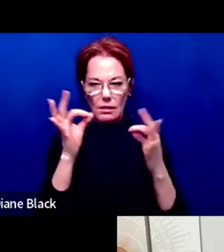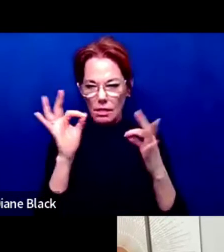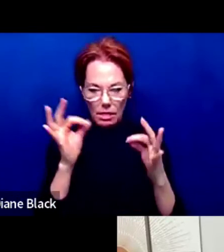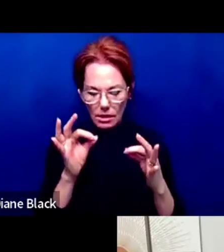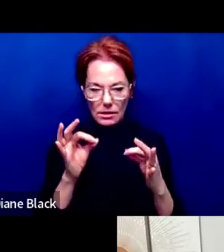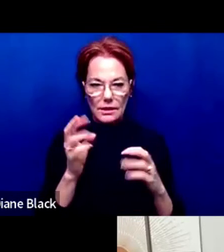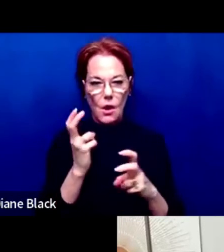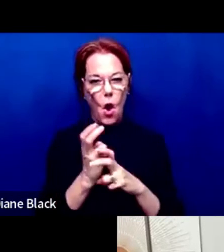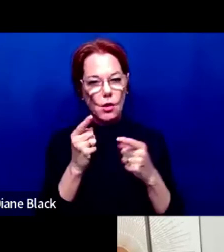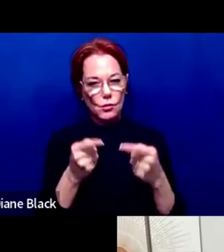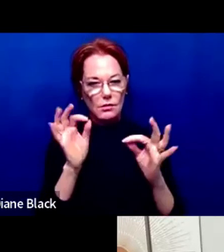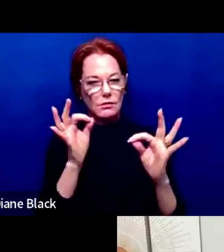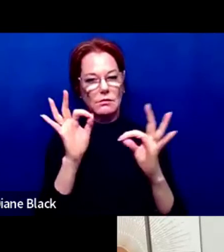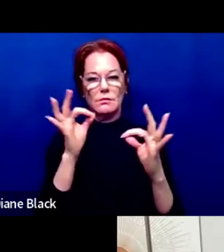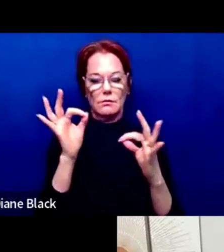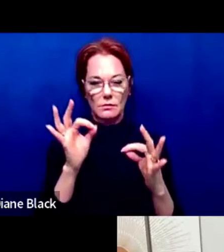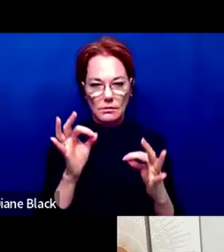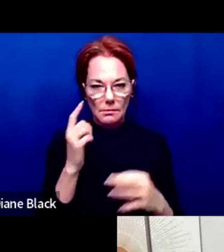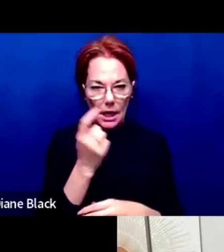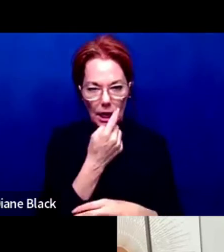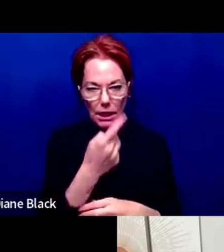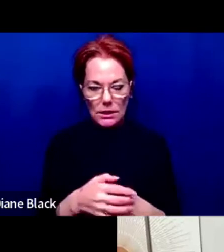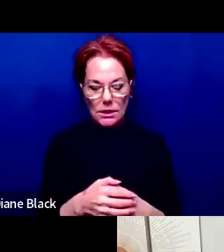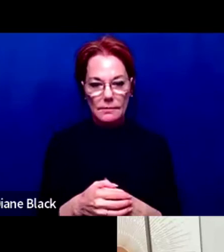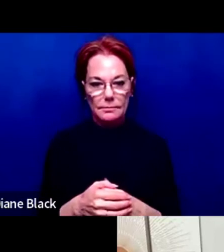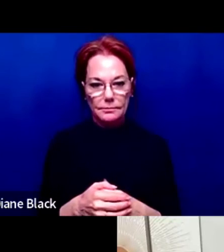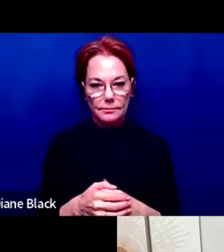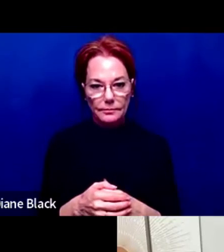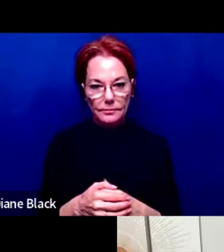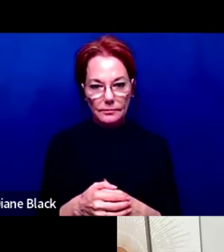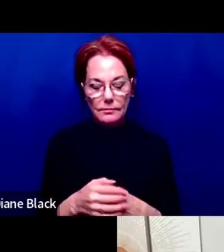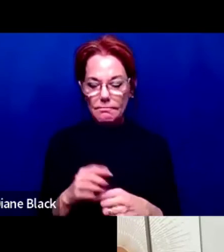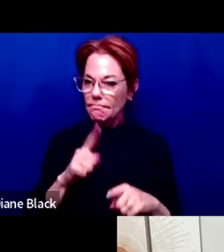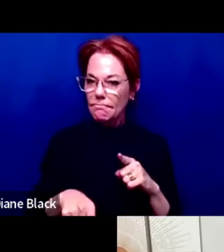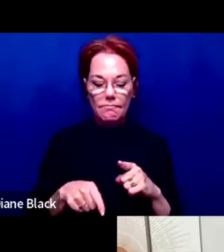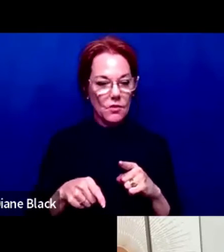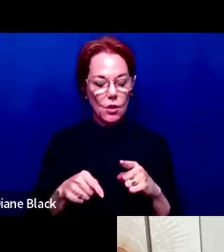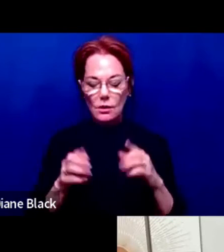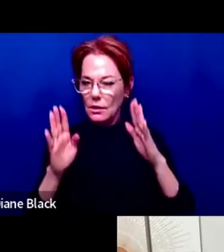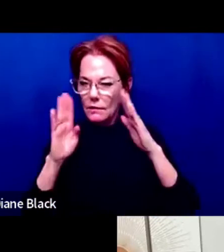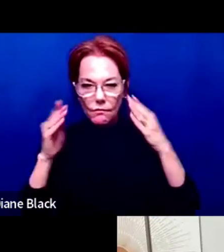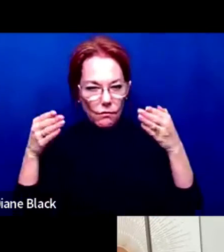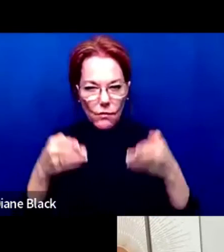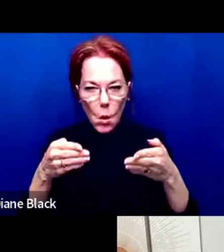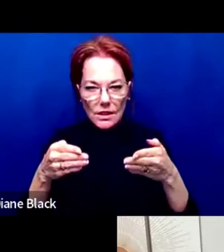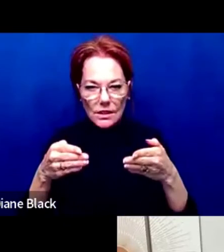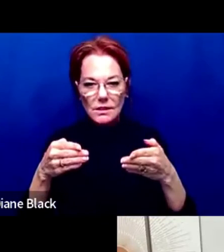anything. So I thought everything was boring. And I just had just just temper temper issues. You know, a lot of times